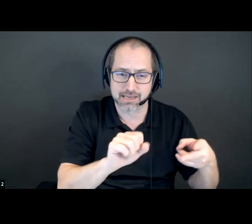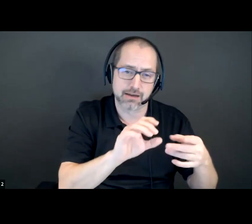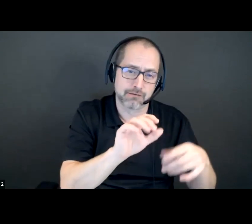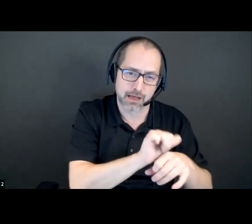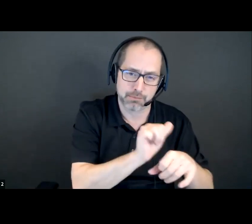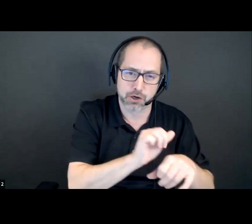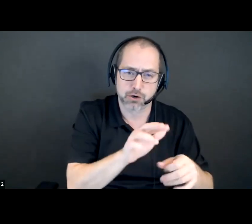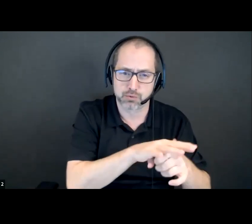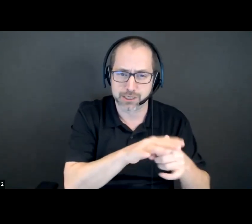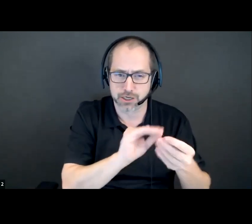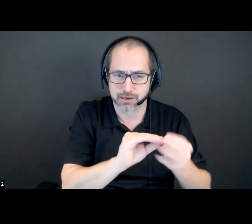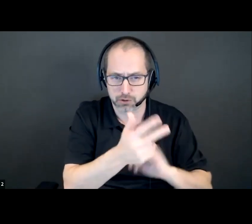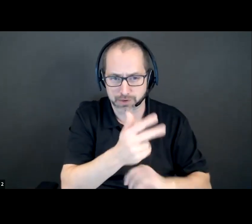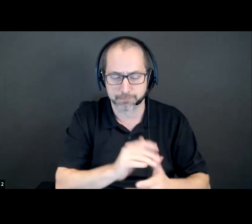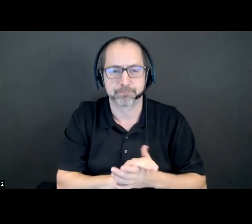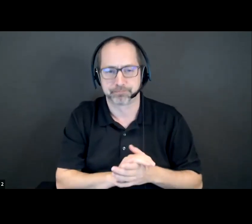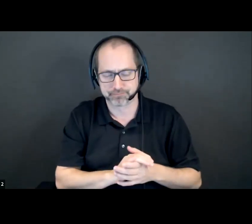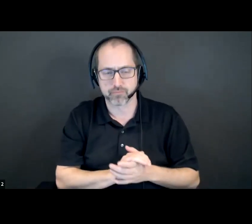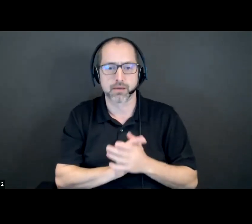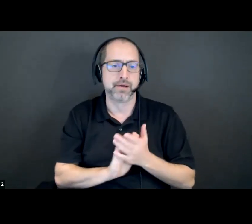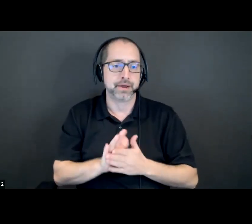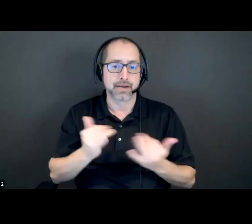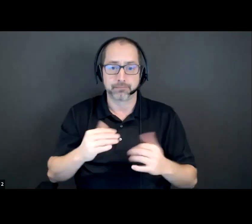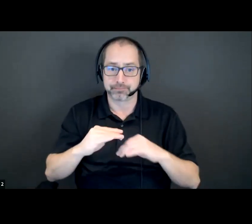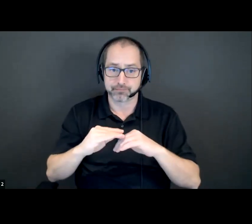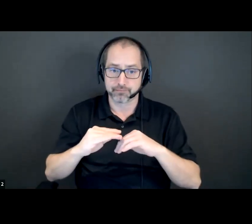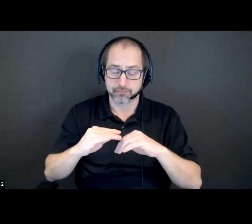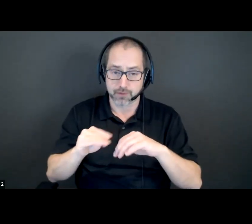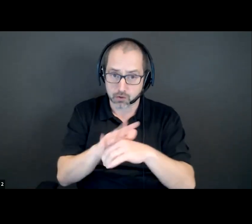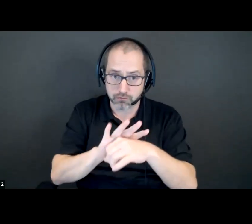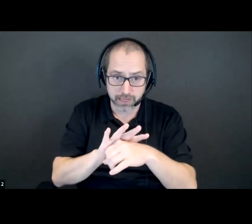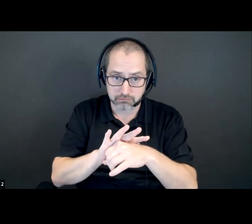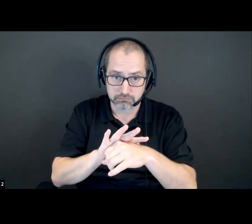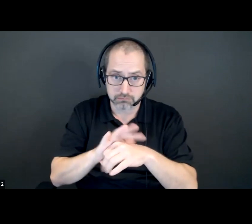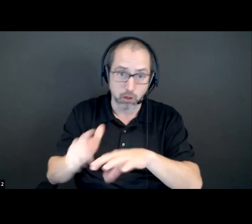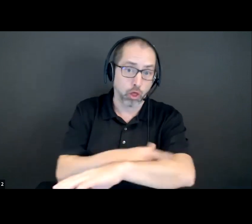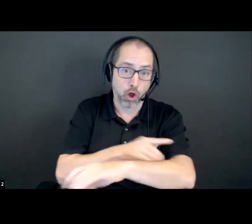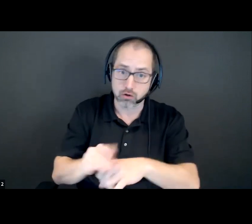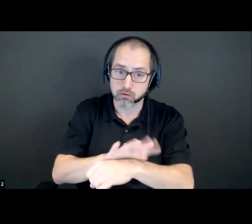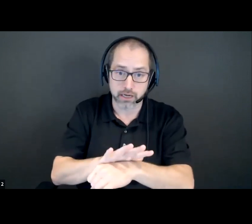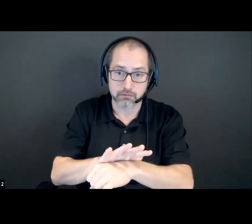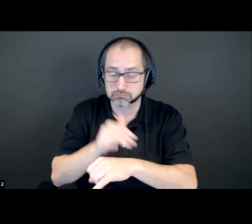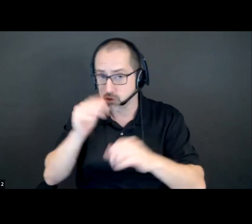I did not expect to get COVID or long COVID, I did my best to avoid it and I followed the rules.